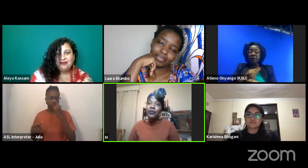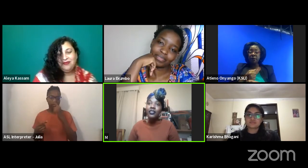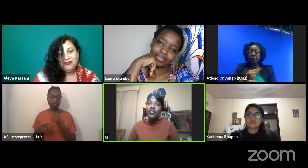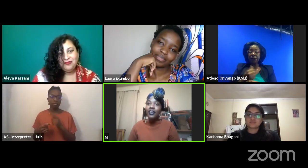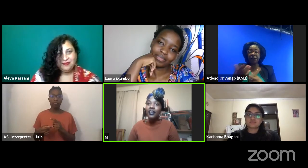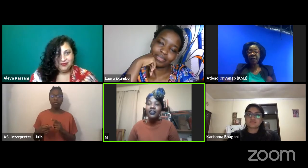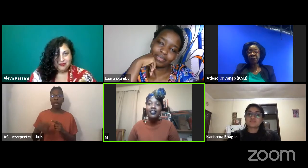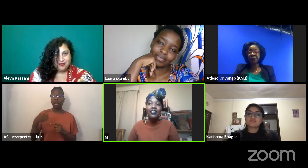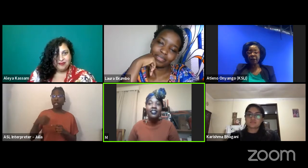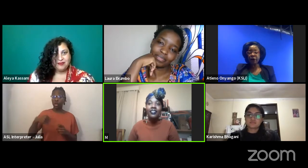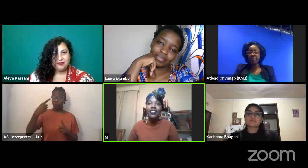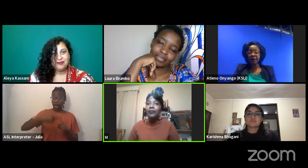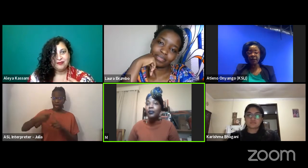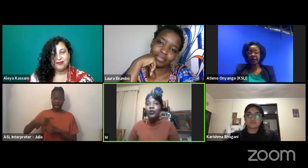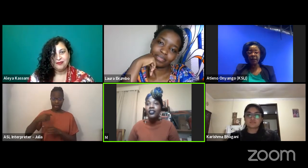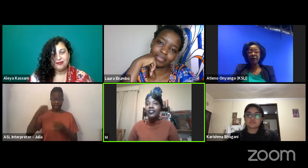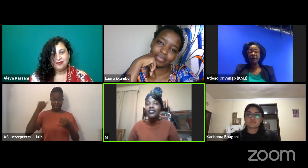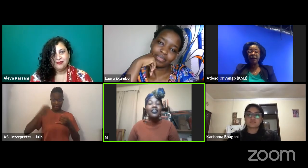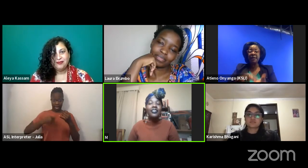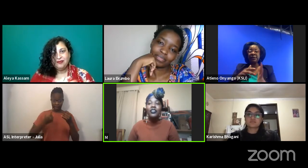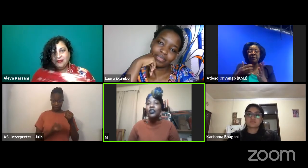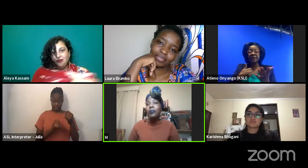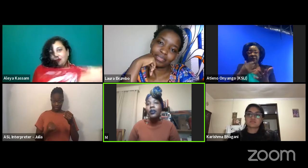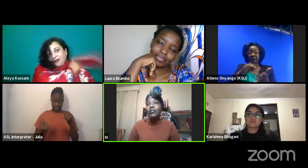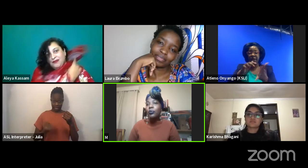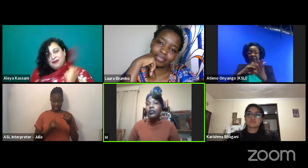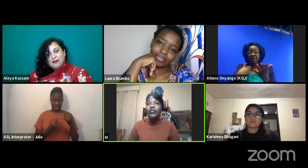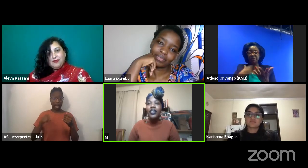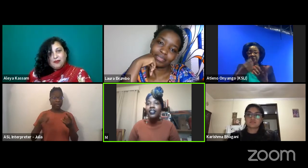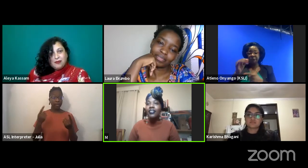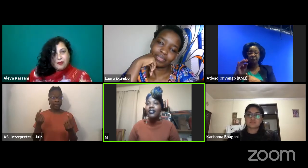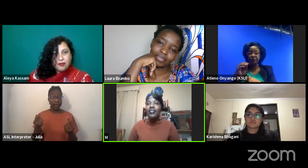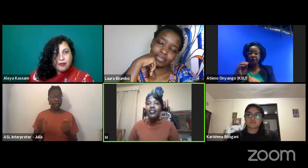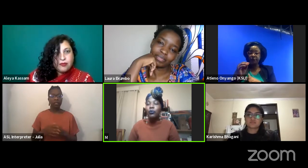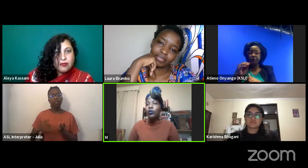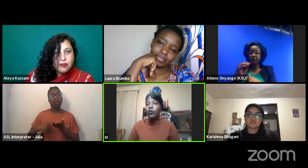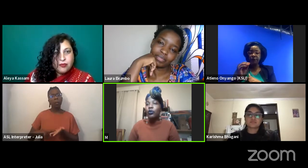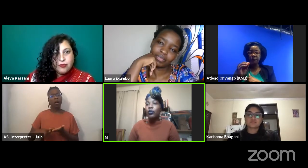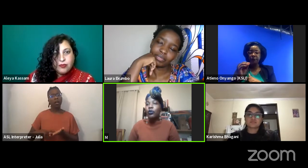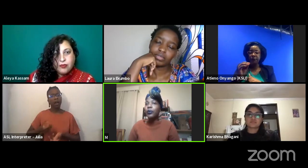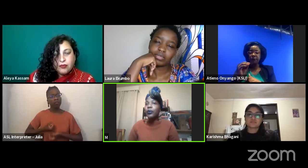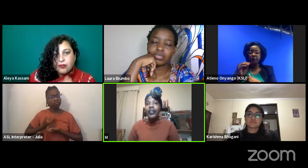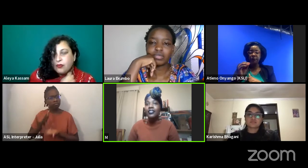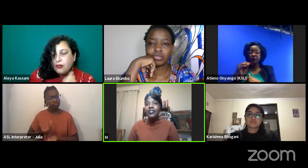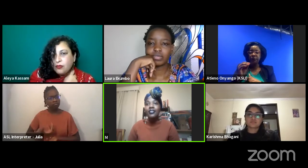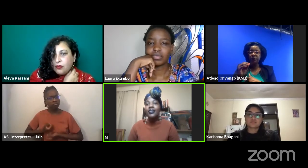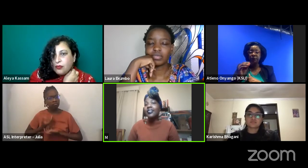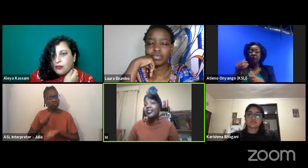we sit together, get up in the morning, talk about this, what we are feeling, explore, we write